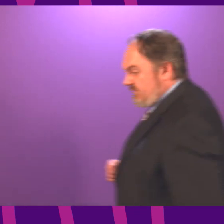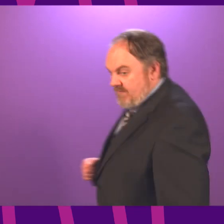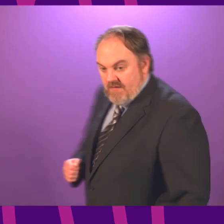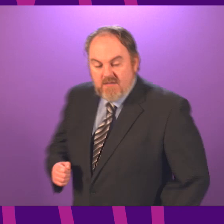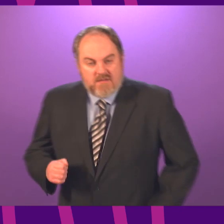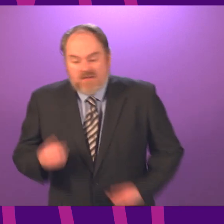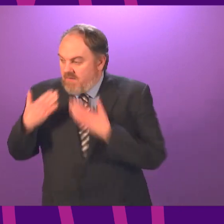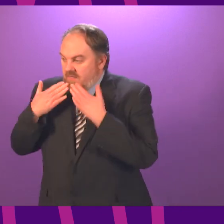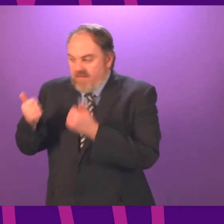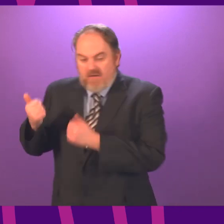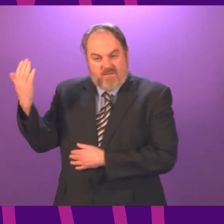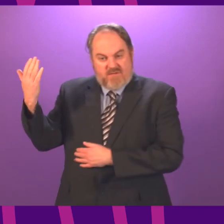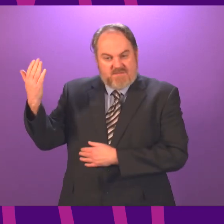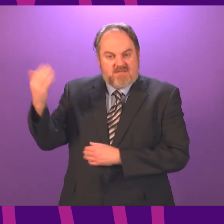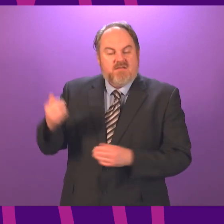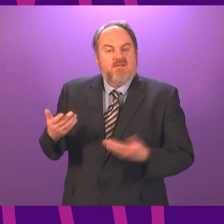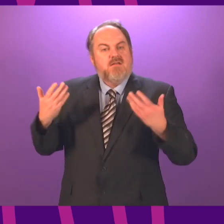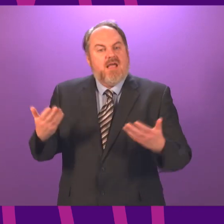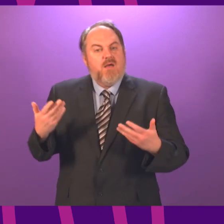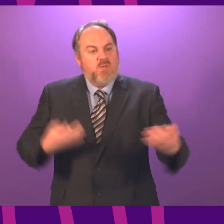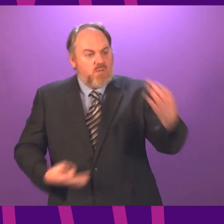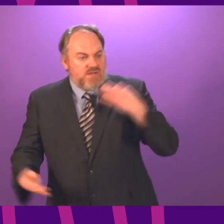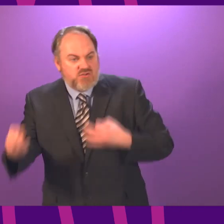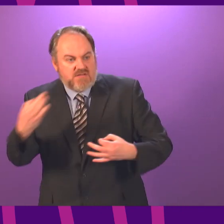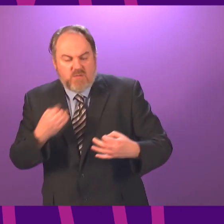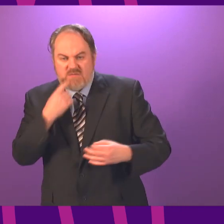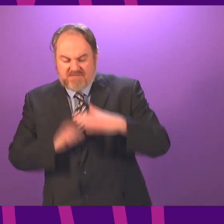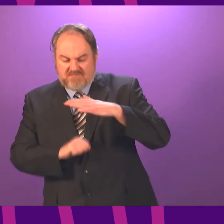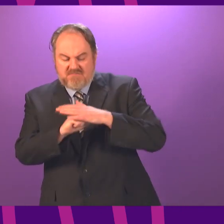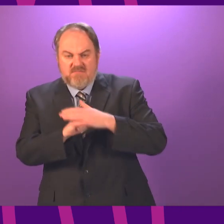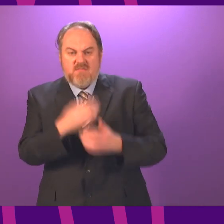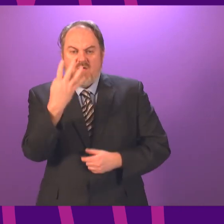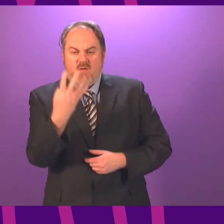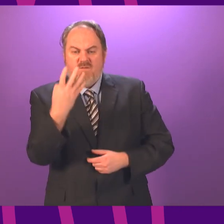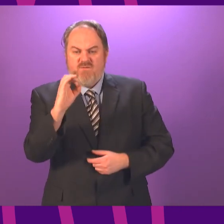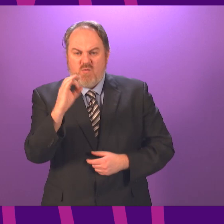on the issues raised in her statement. I intend to allow around 40 minutes for questions,